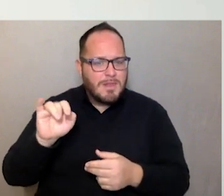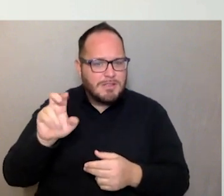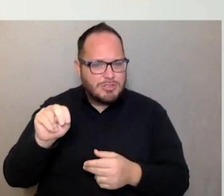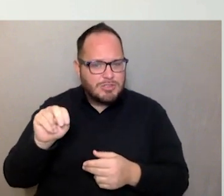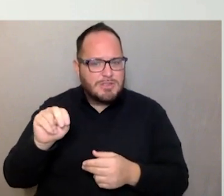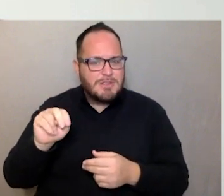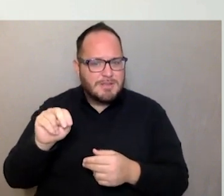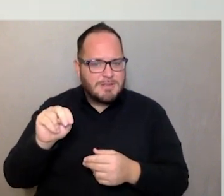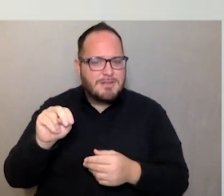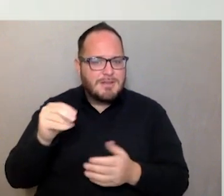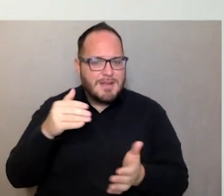IMMIGRATION COALITION V TRUMP. I WON'T BE ABLE TO SPEAK TO THAT